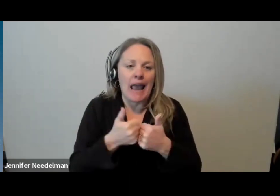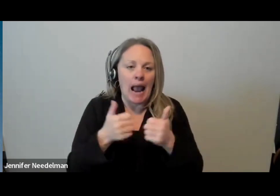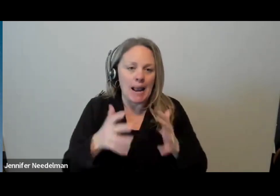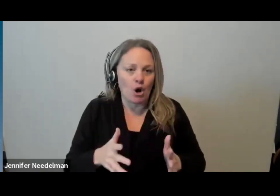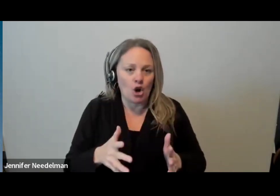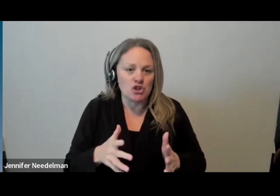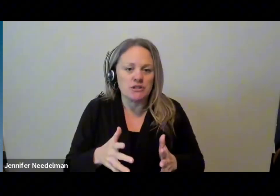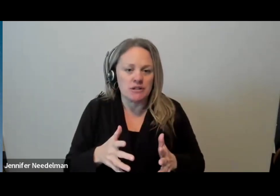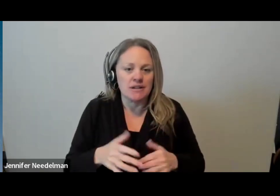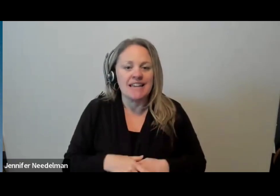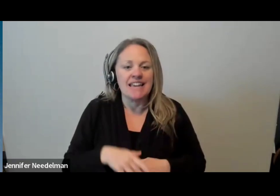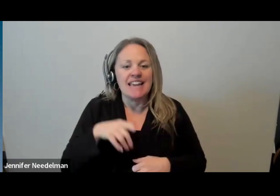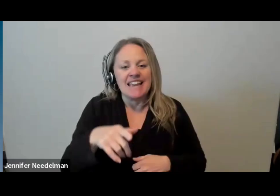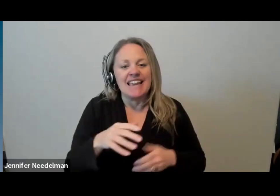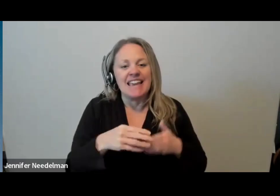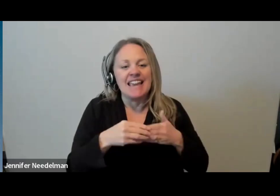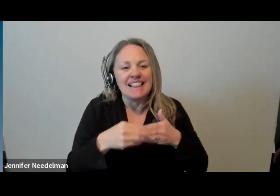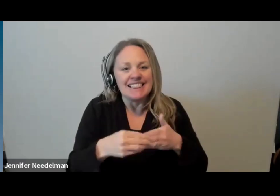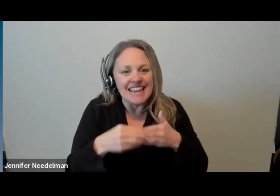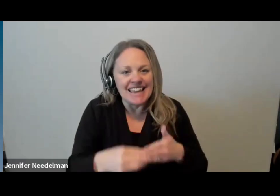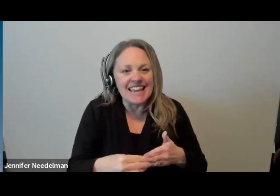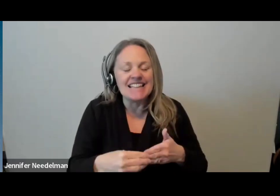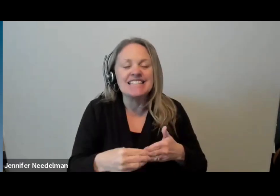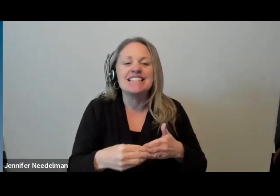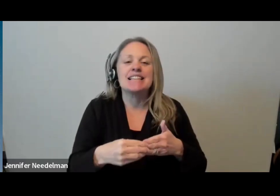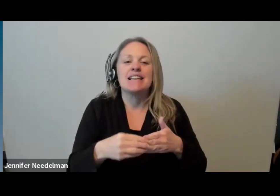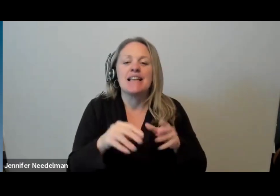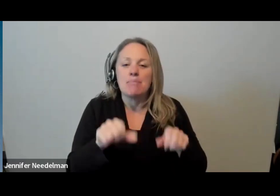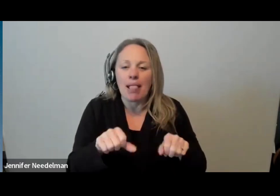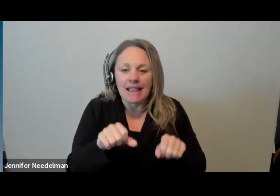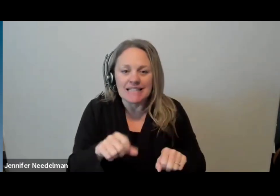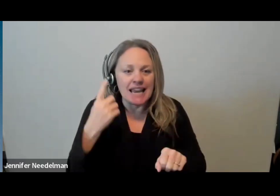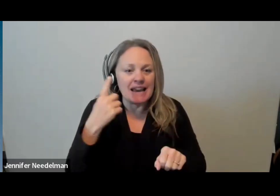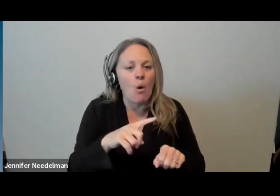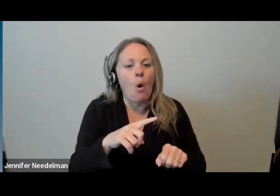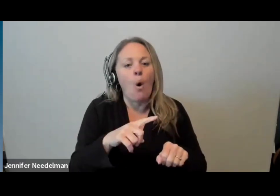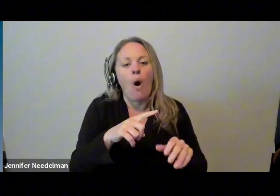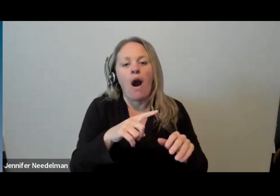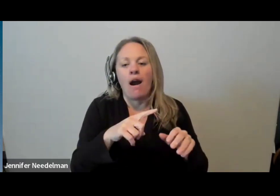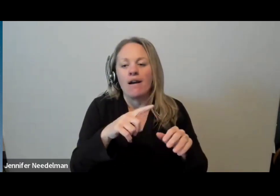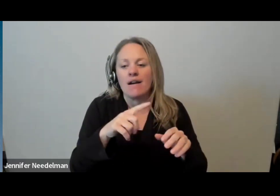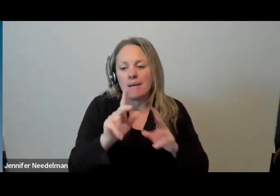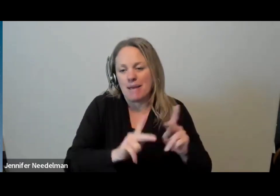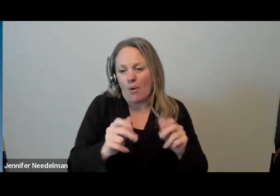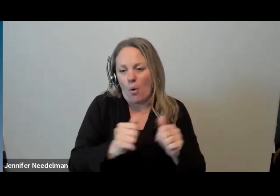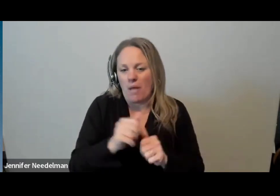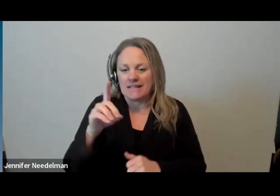to expand accessibility and inclusion in gaming for people with disabilities. A long-time Disability Rights Advocate,